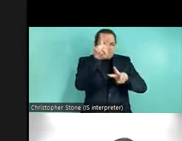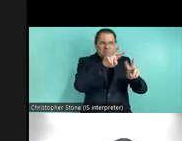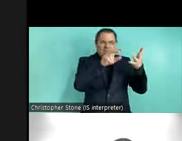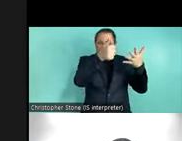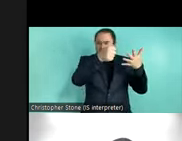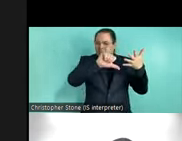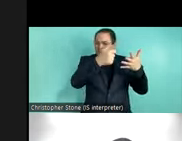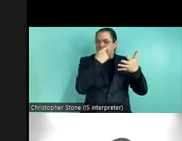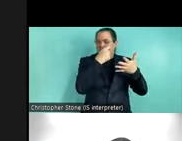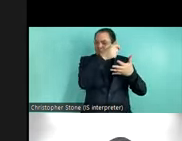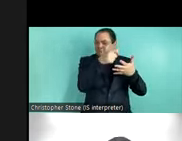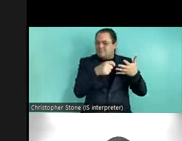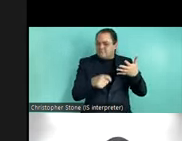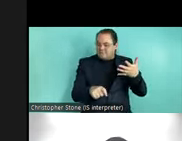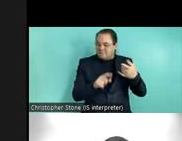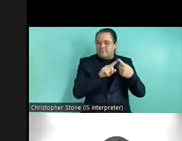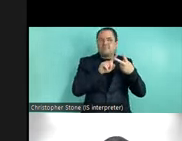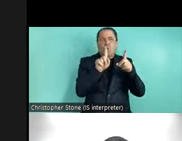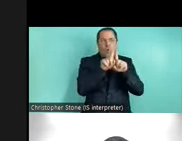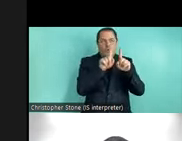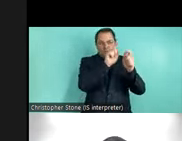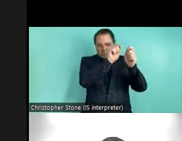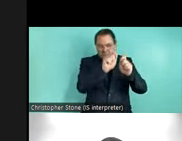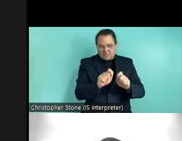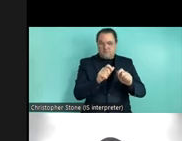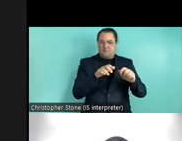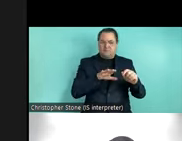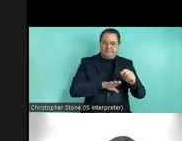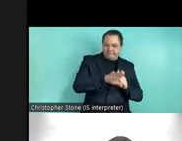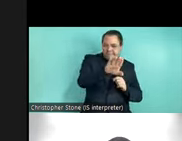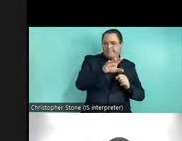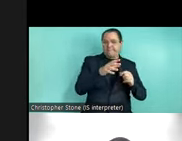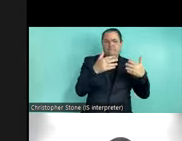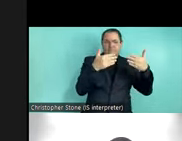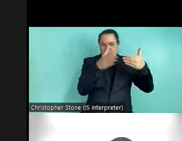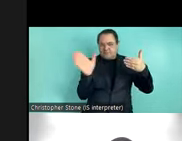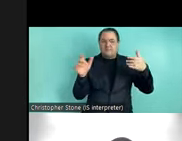the NASA share the right level of infrastructure. 15:11:40 Once on our side just like what I